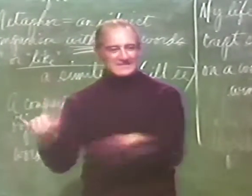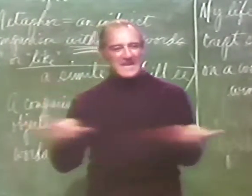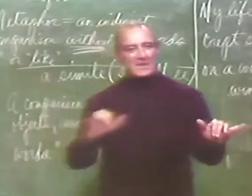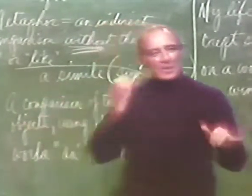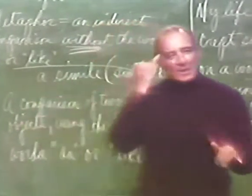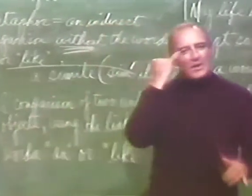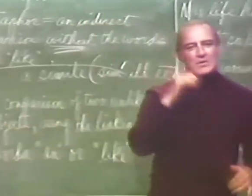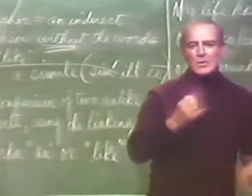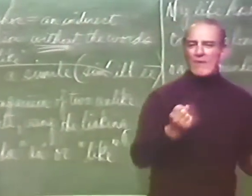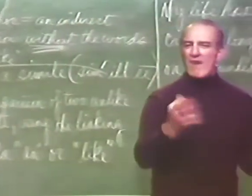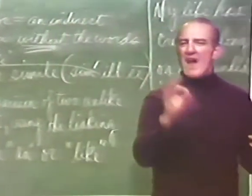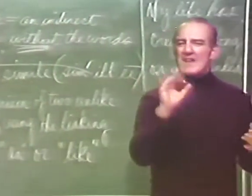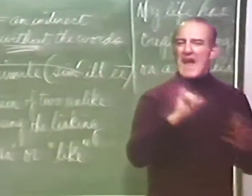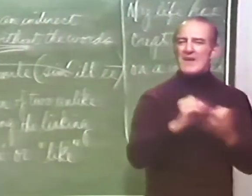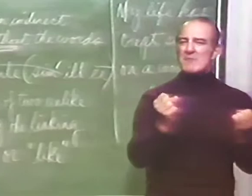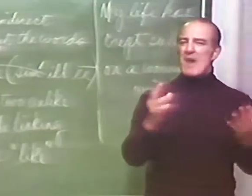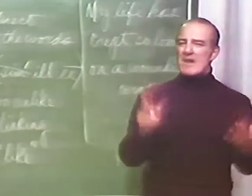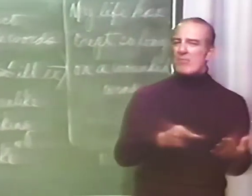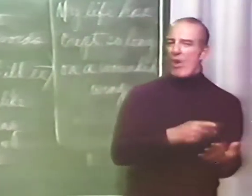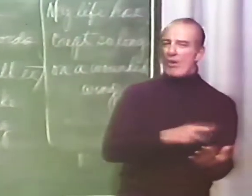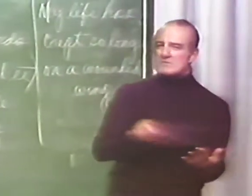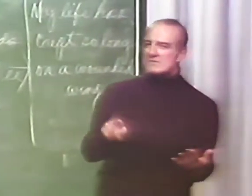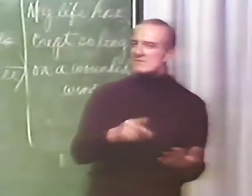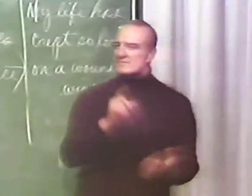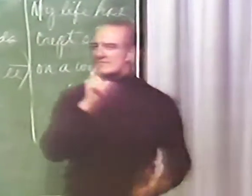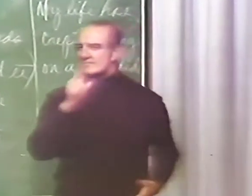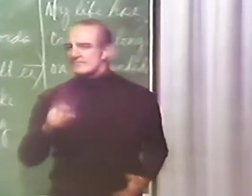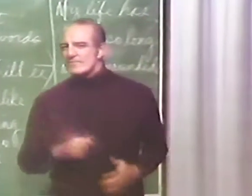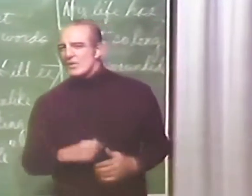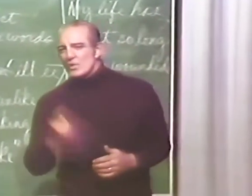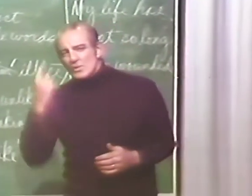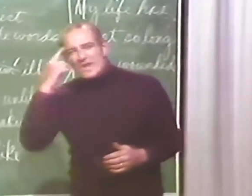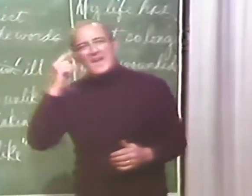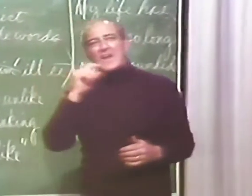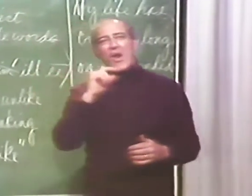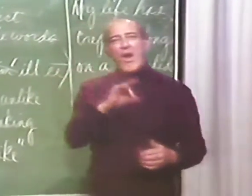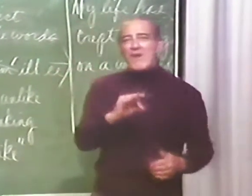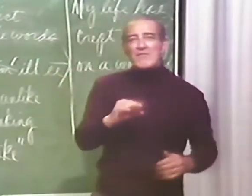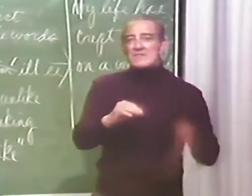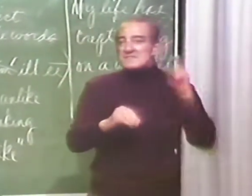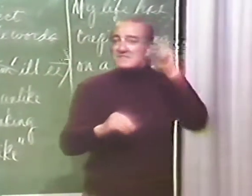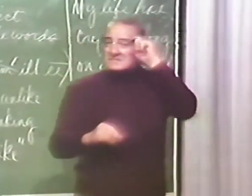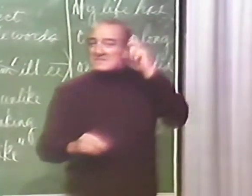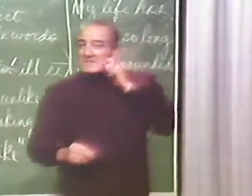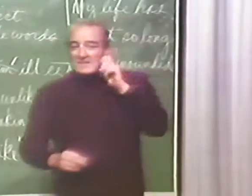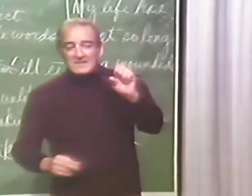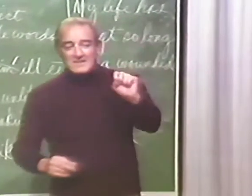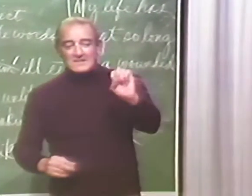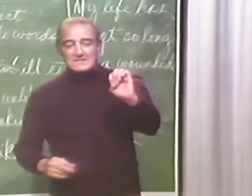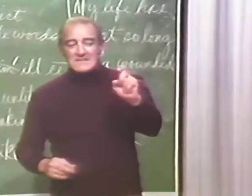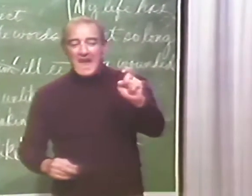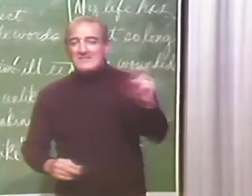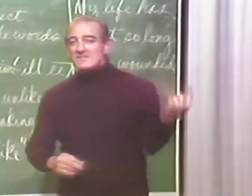"TIME IS FLYING." YOU FIND THAT IN MANY POEMS.